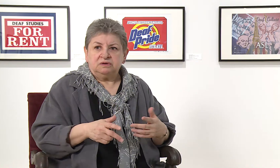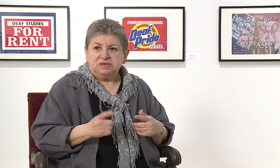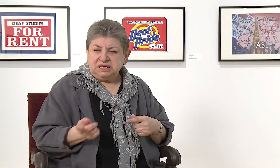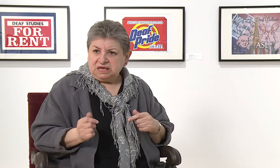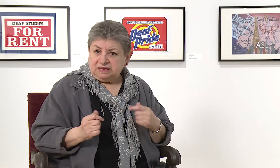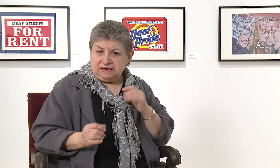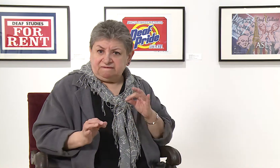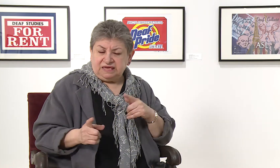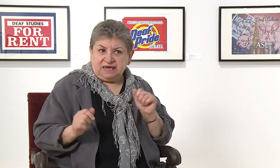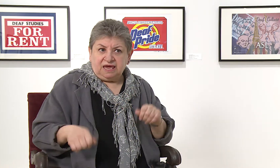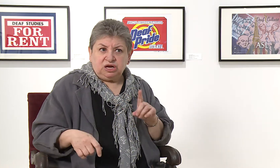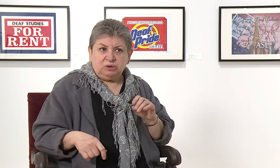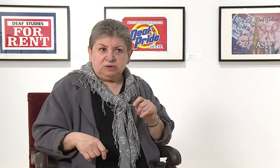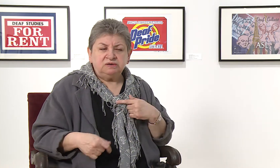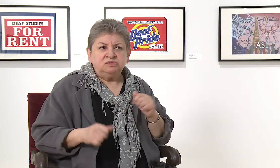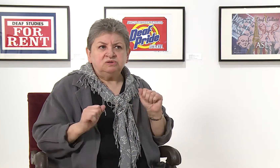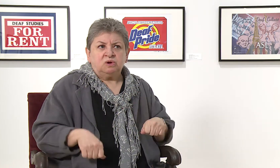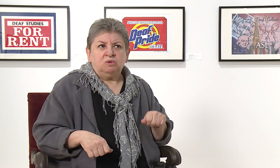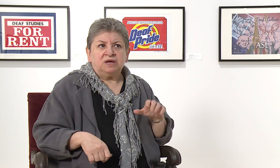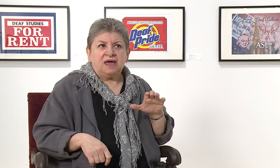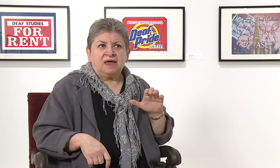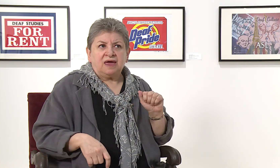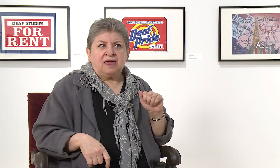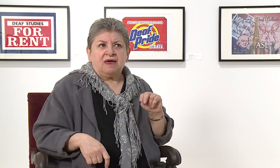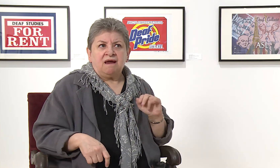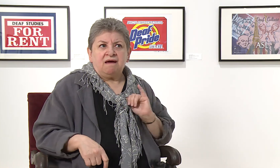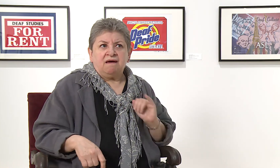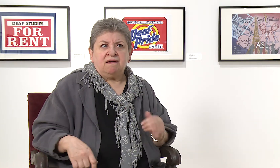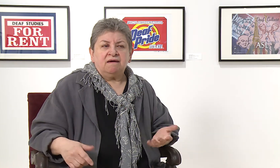And I thought if he could do it, so could I.